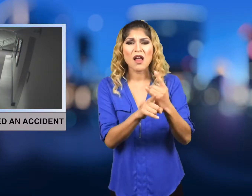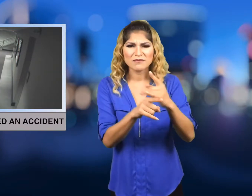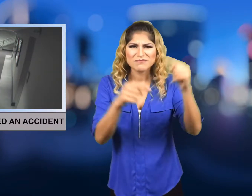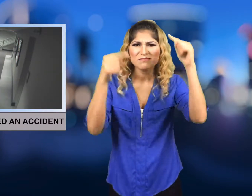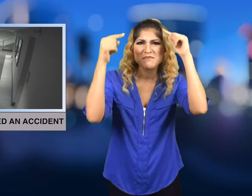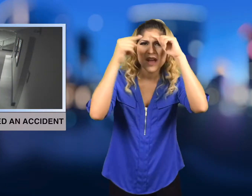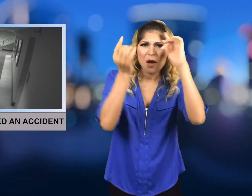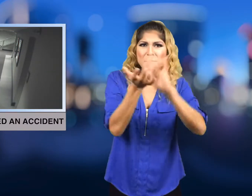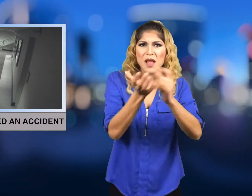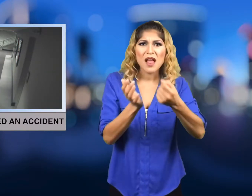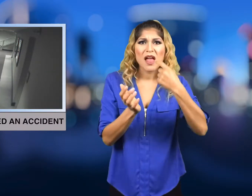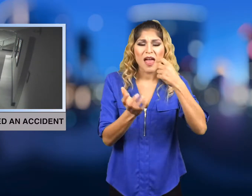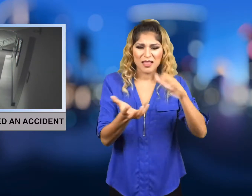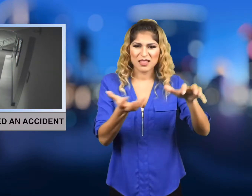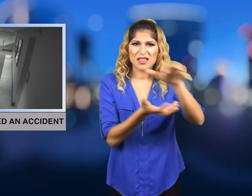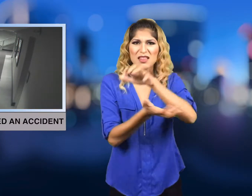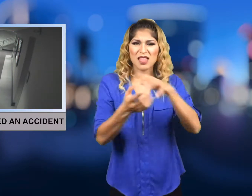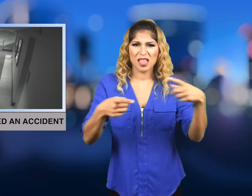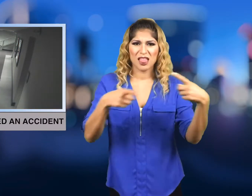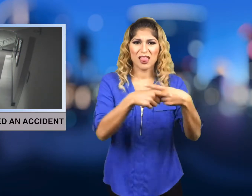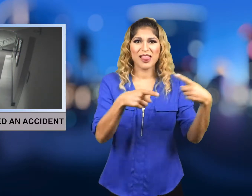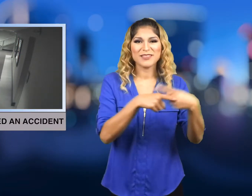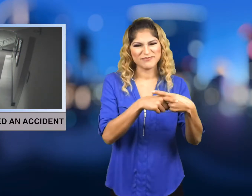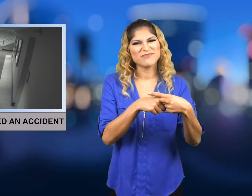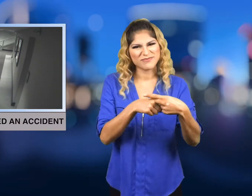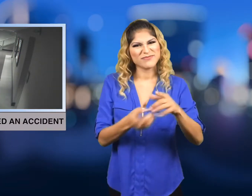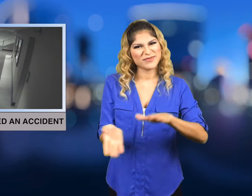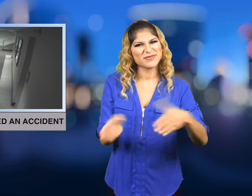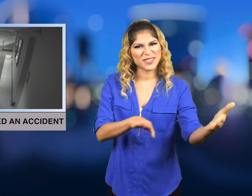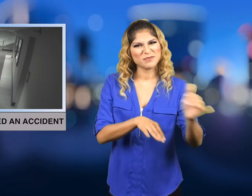drug used for migraines factored into her death.